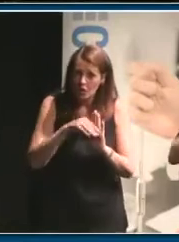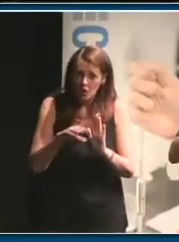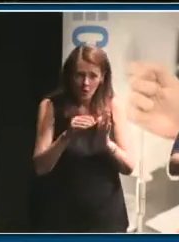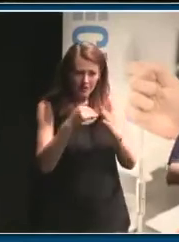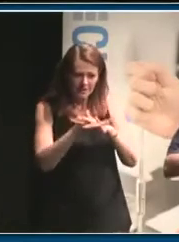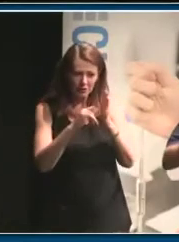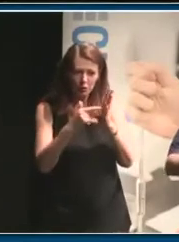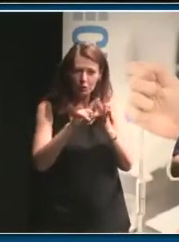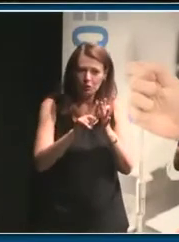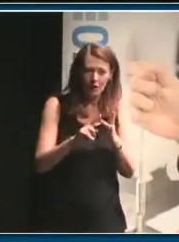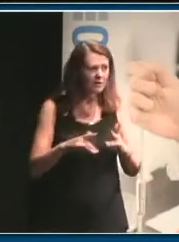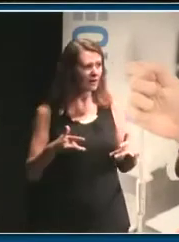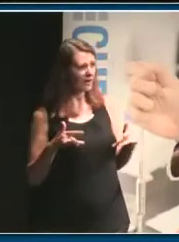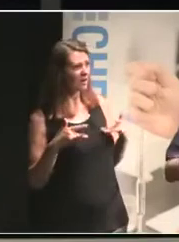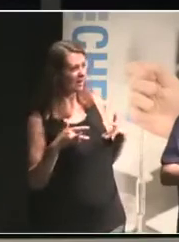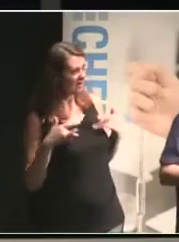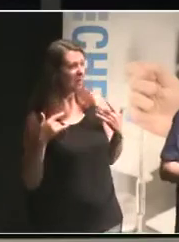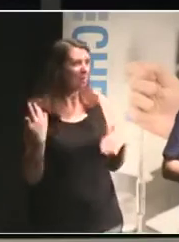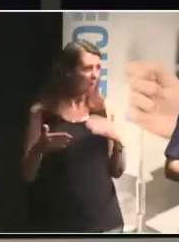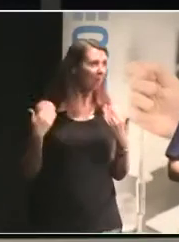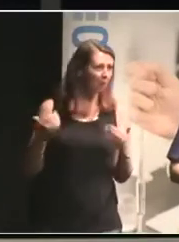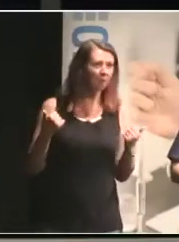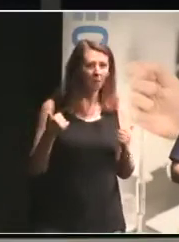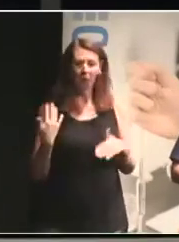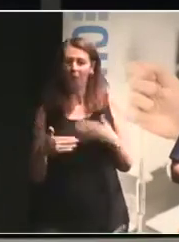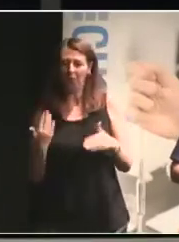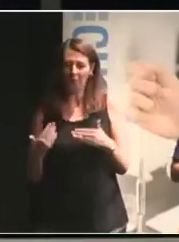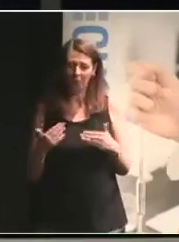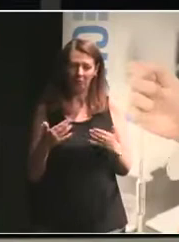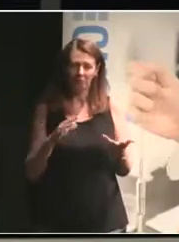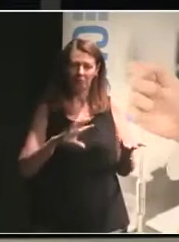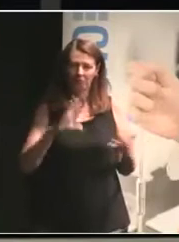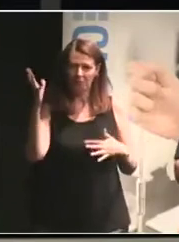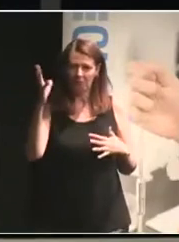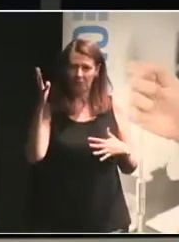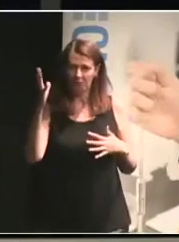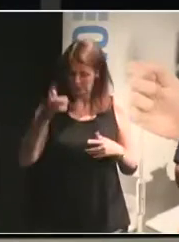things just felt to be going pretty well when disaster hit, and the drummer of the band, my